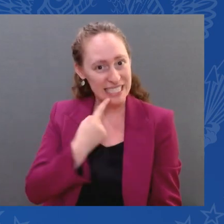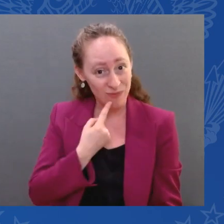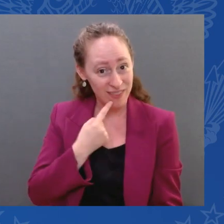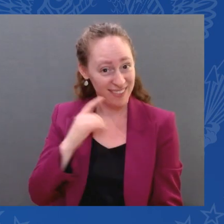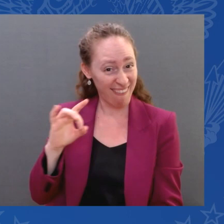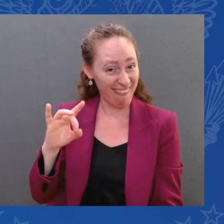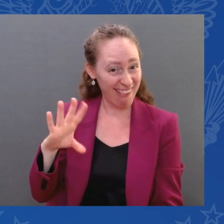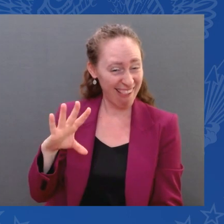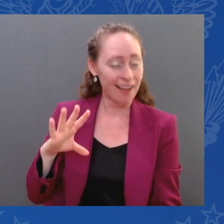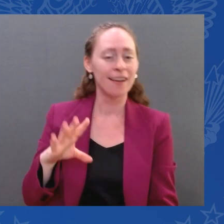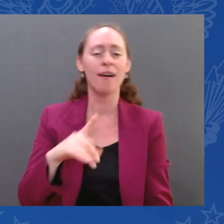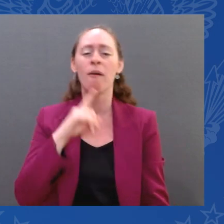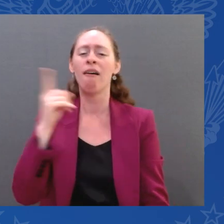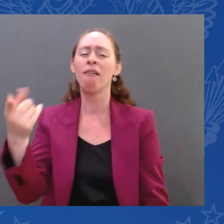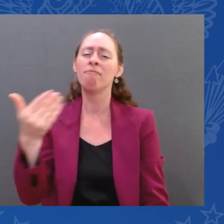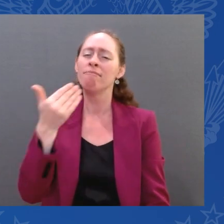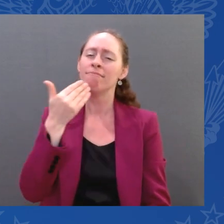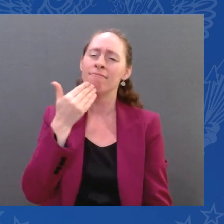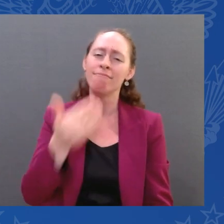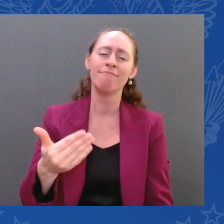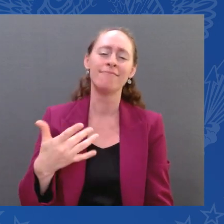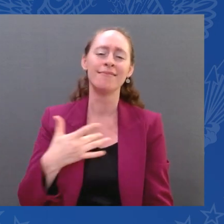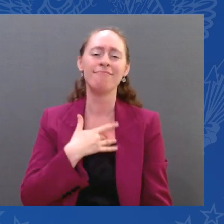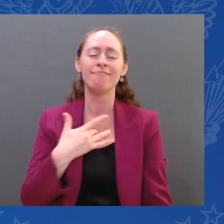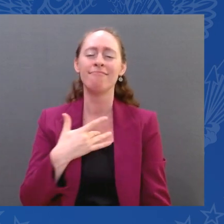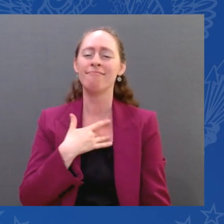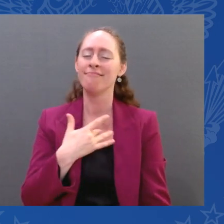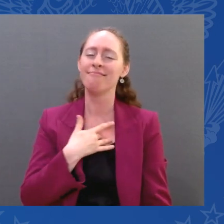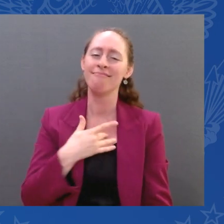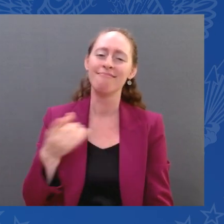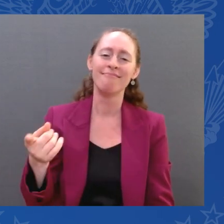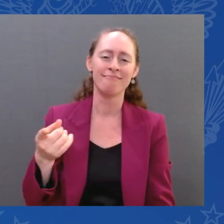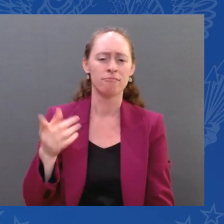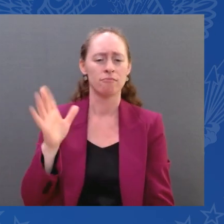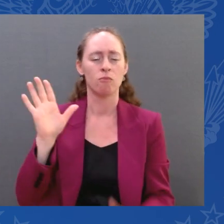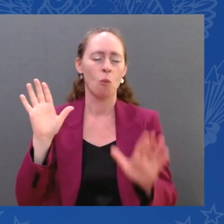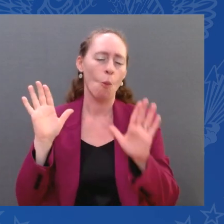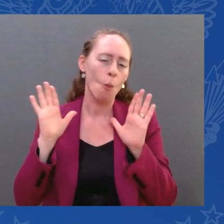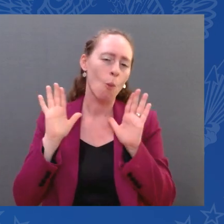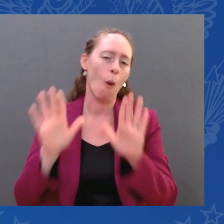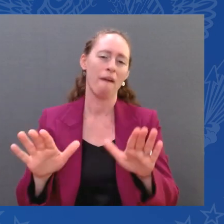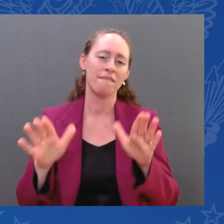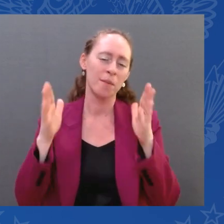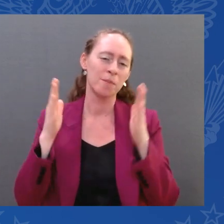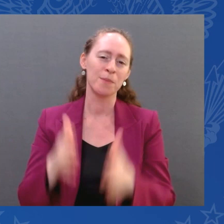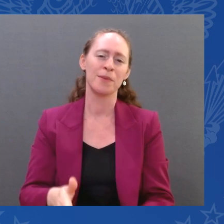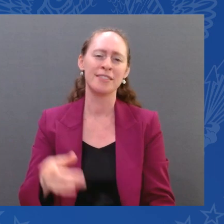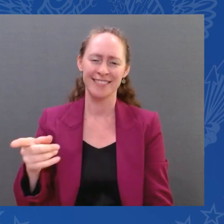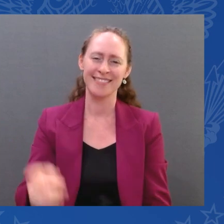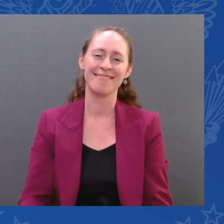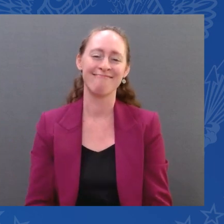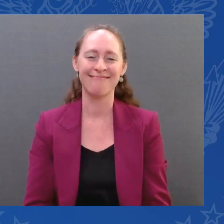At his core, he's always believed in the common good and what's best for the nation. We didn't agree on everything.